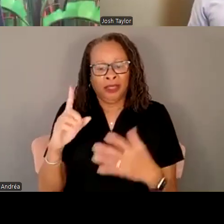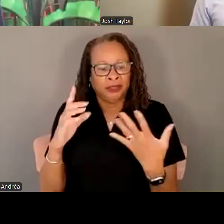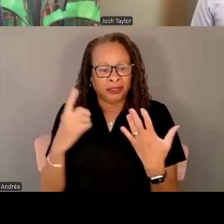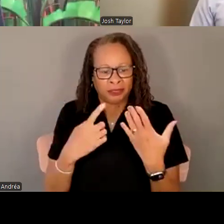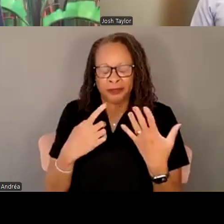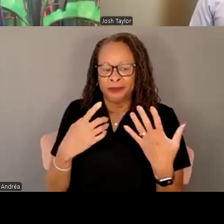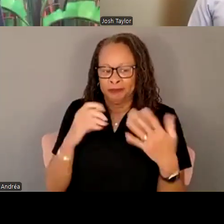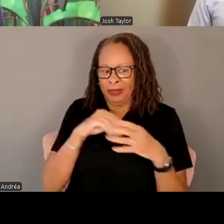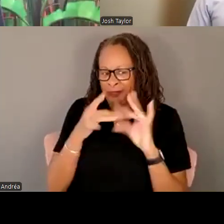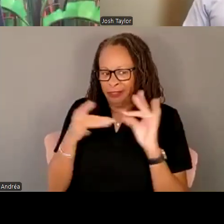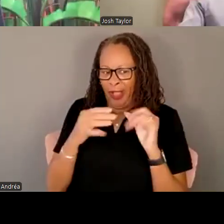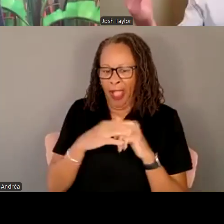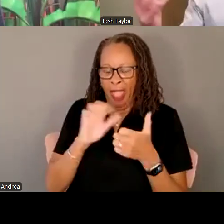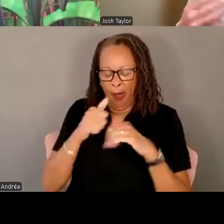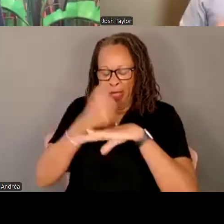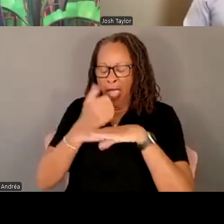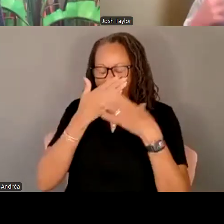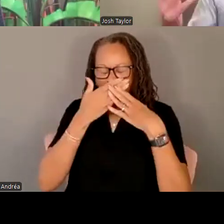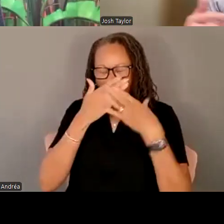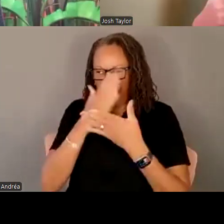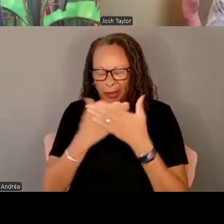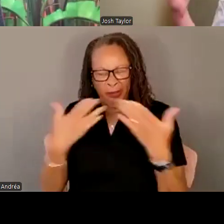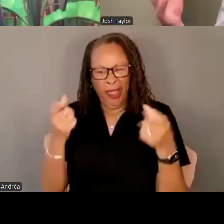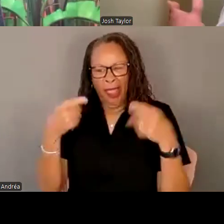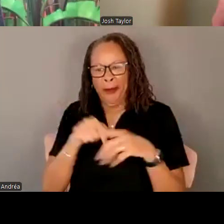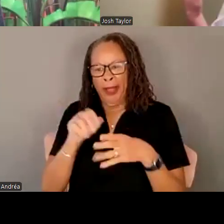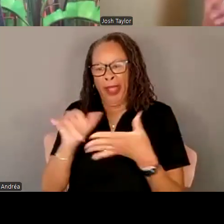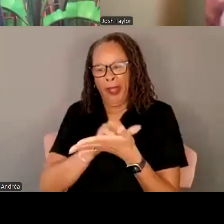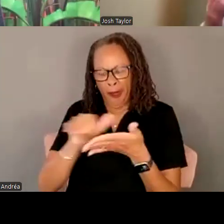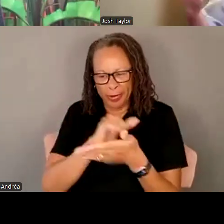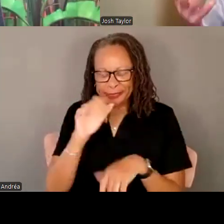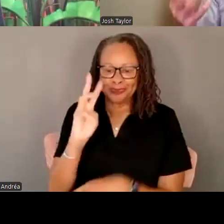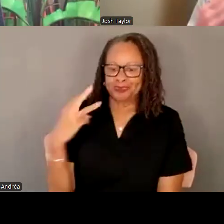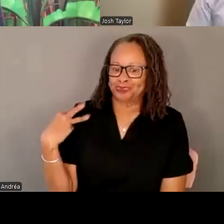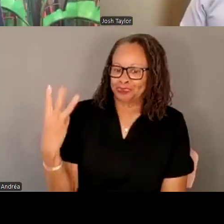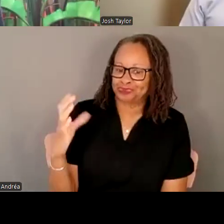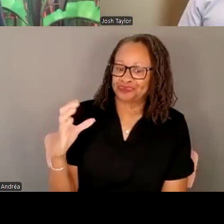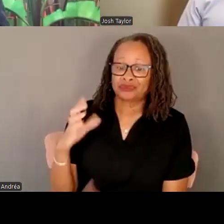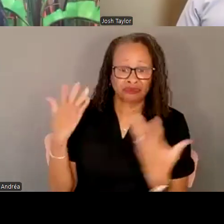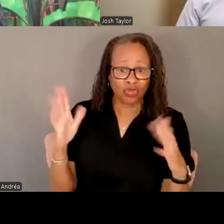that are happening in New York and Washington where we have, like, you know, the thing already built and we have these great programs